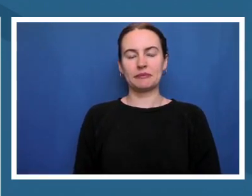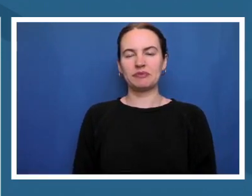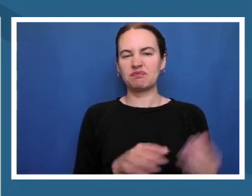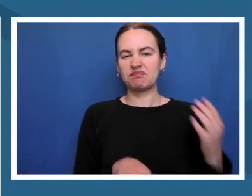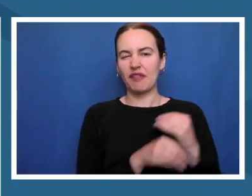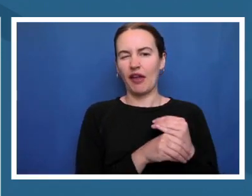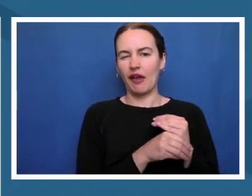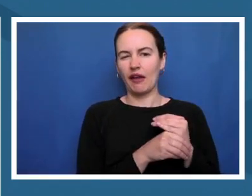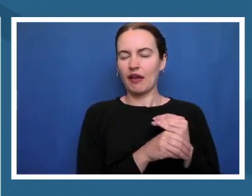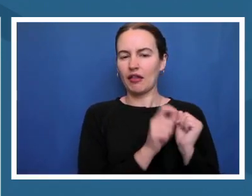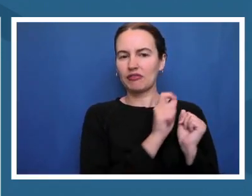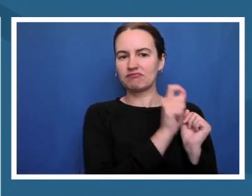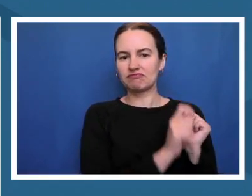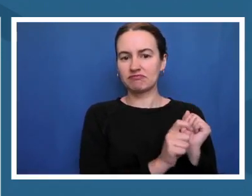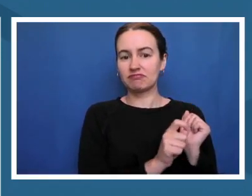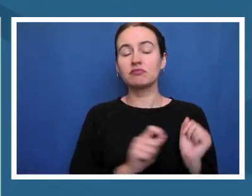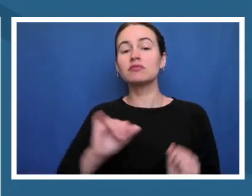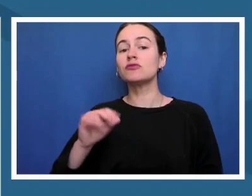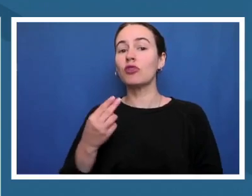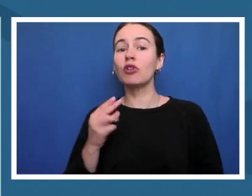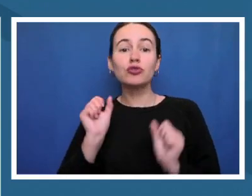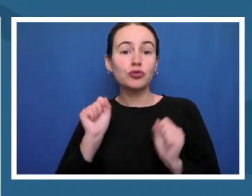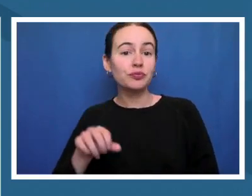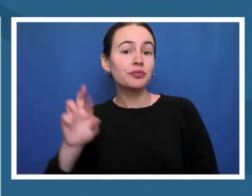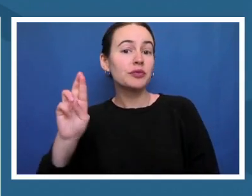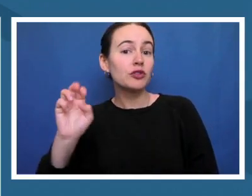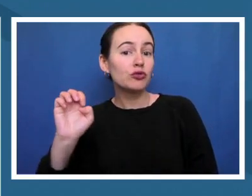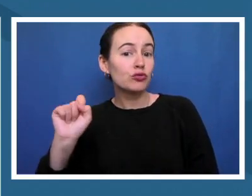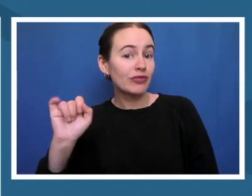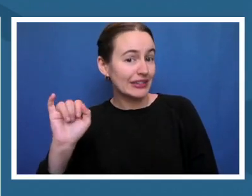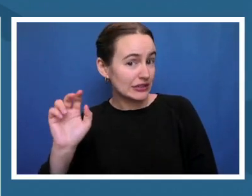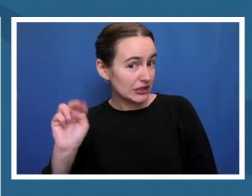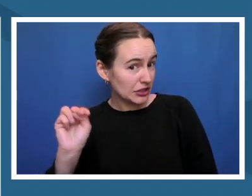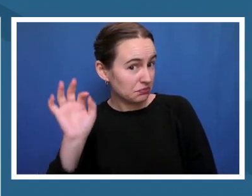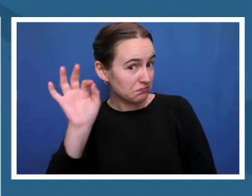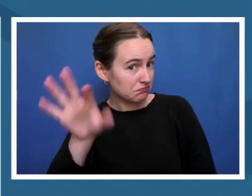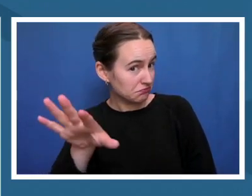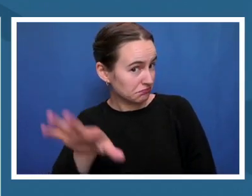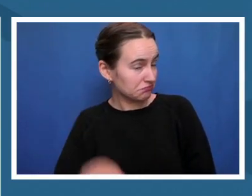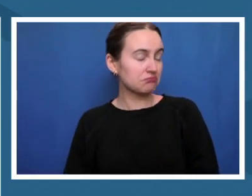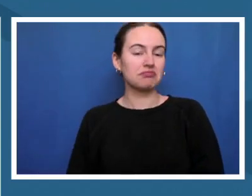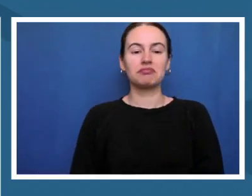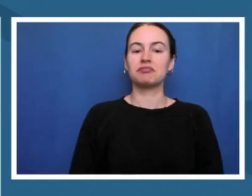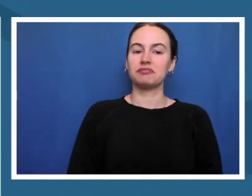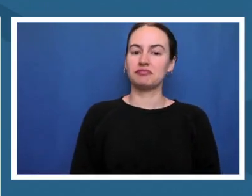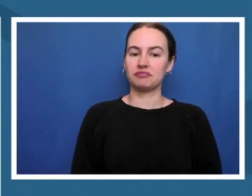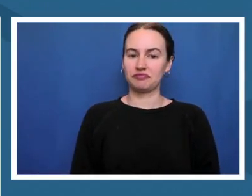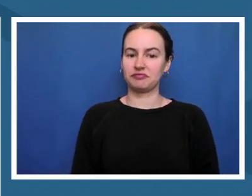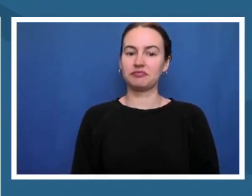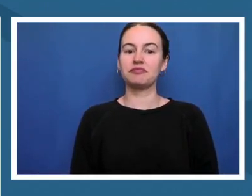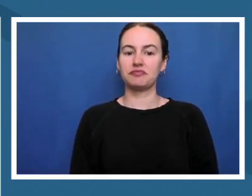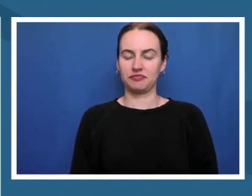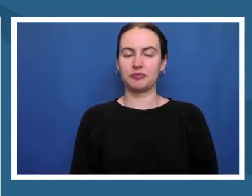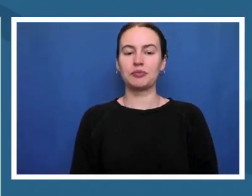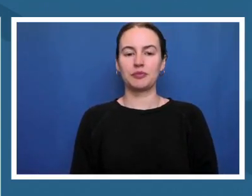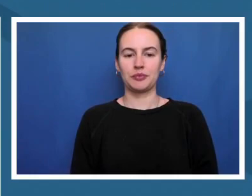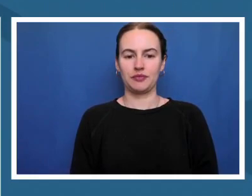are resin blue tar maybe a resin